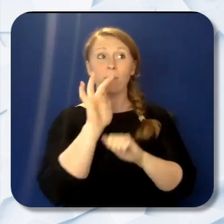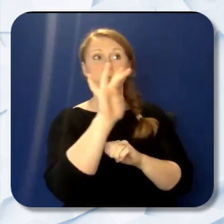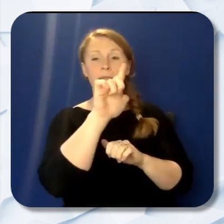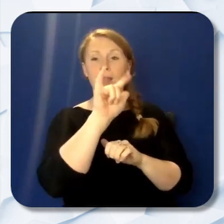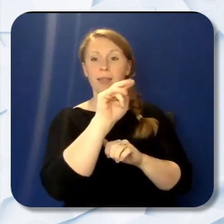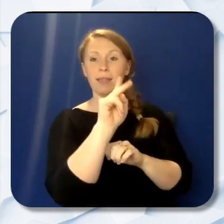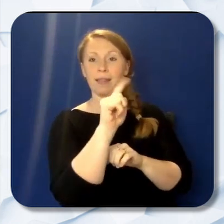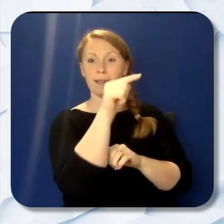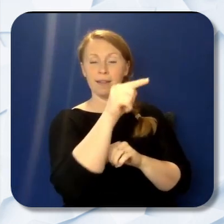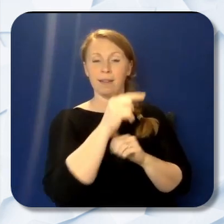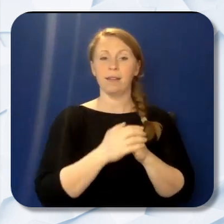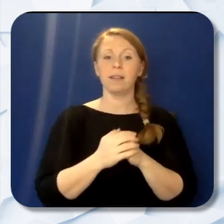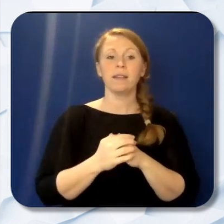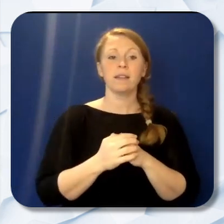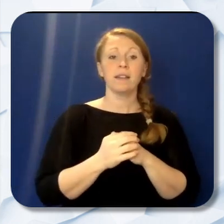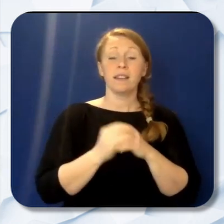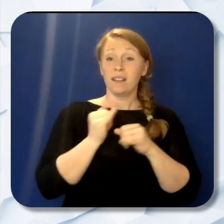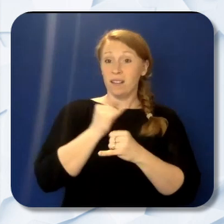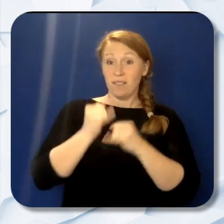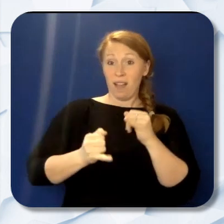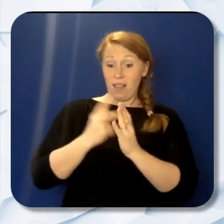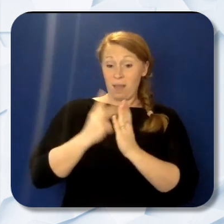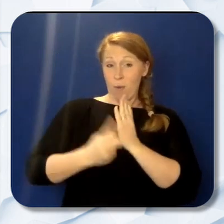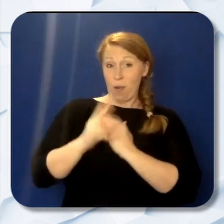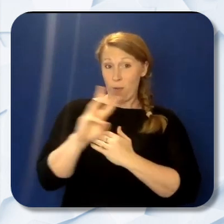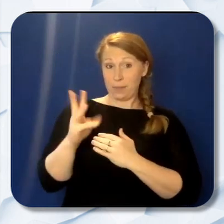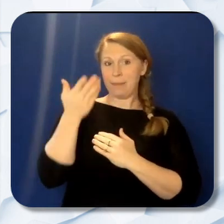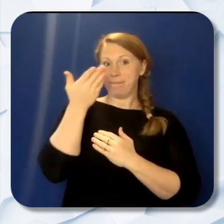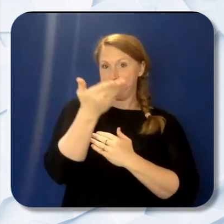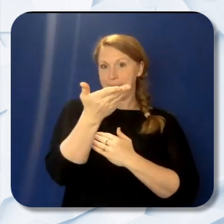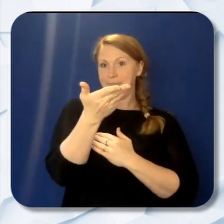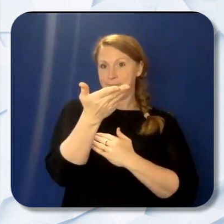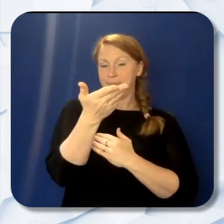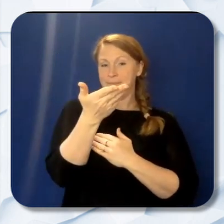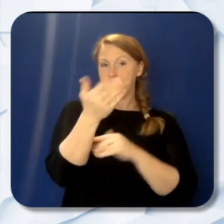And uh, finally, our programs uh website is listed here. Uh, as is an email address you